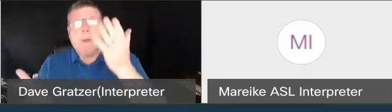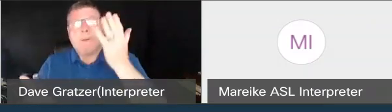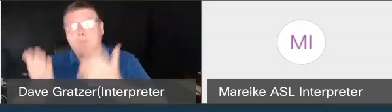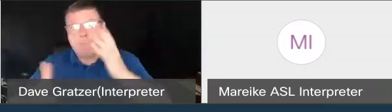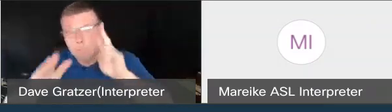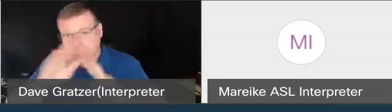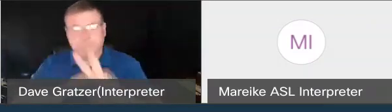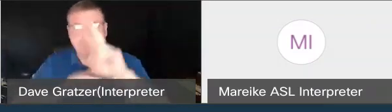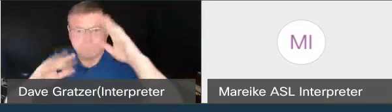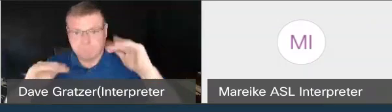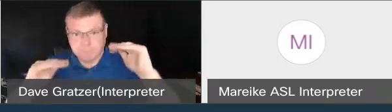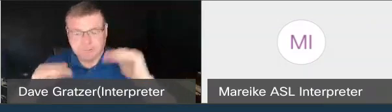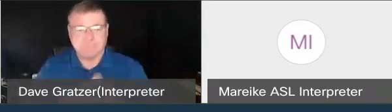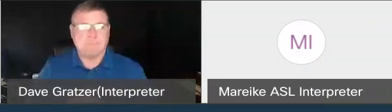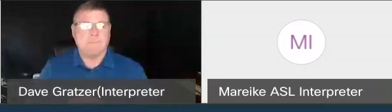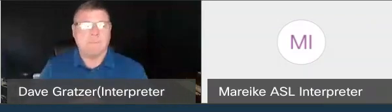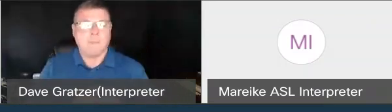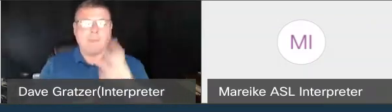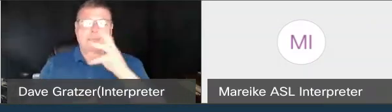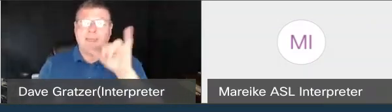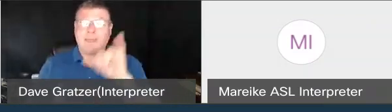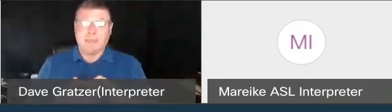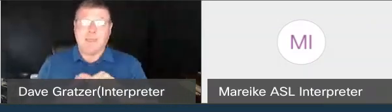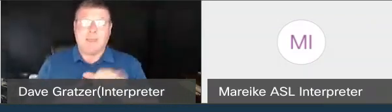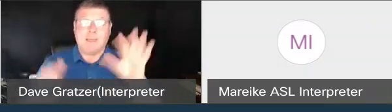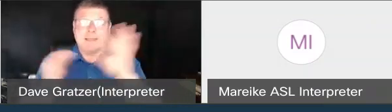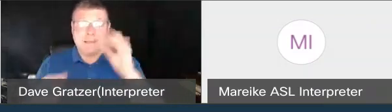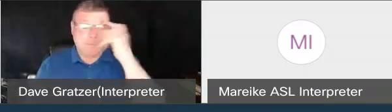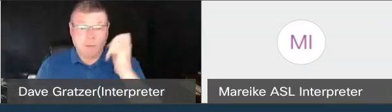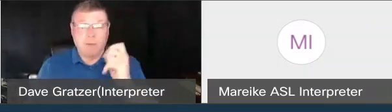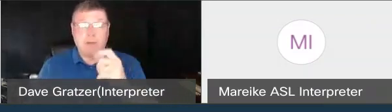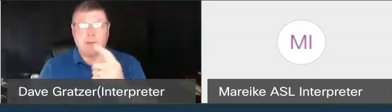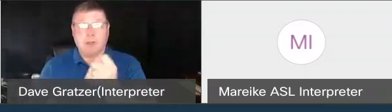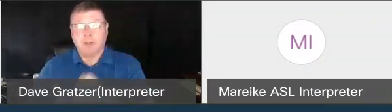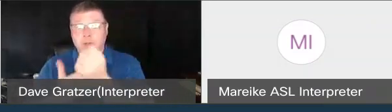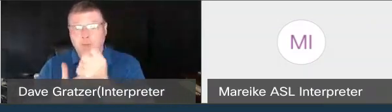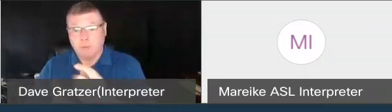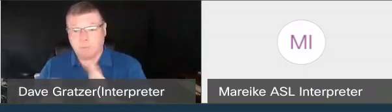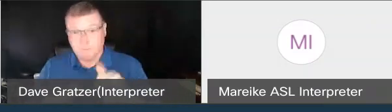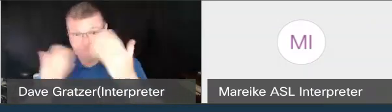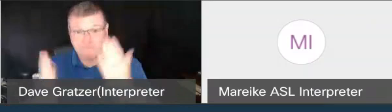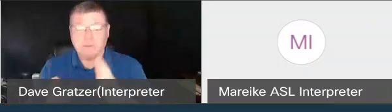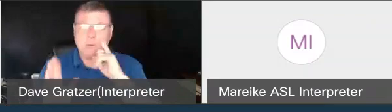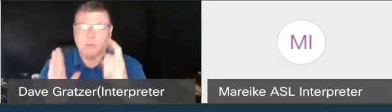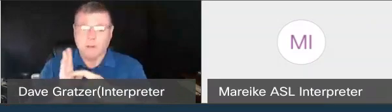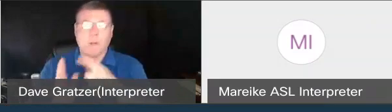And, uh, I think that's a statement to the fact that substance use treatment providers, uh, recognize who's in trouble and who isn't.